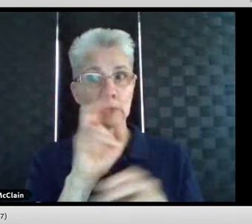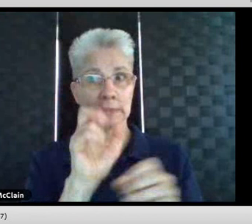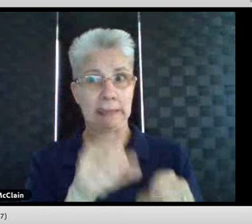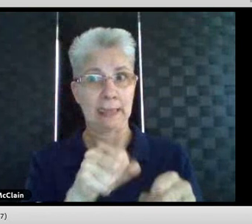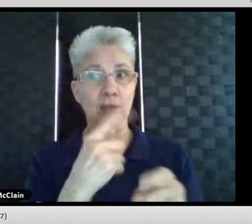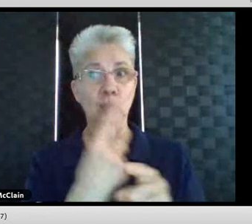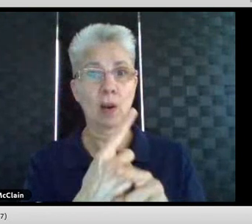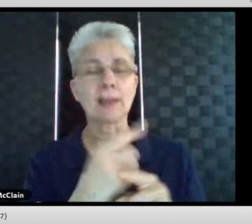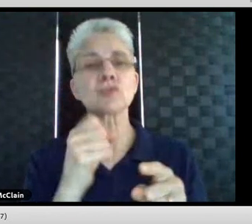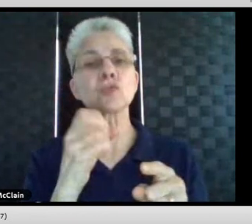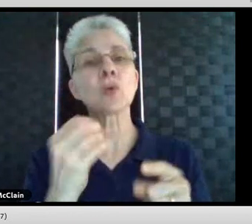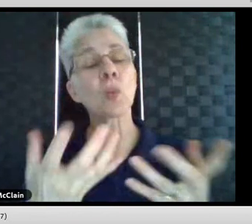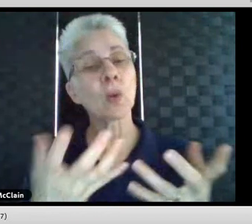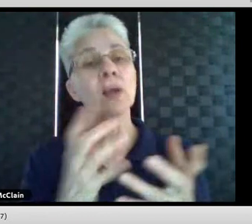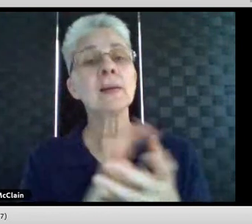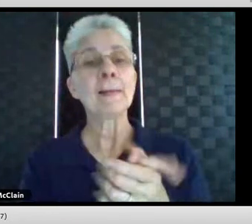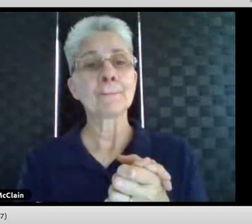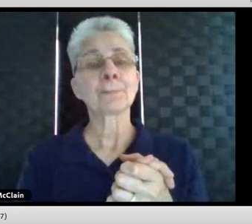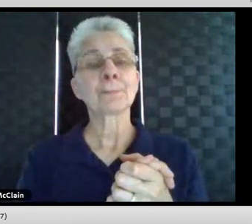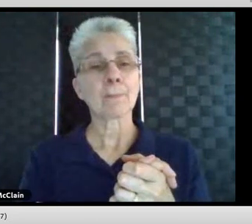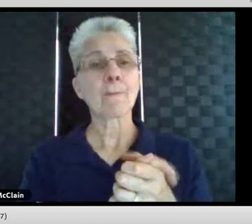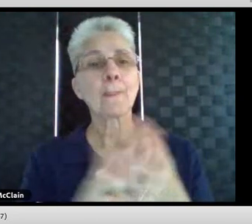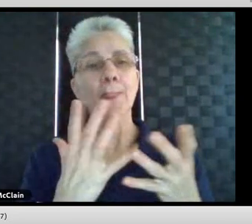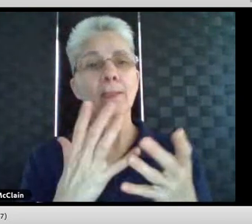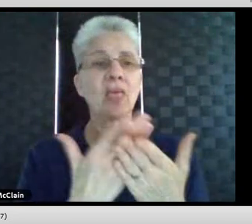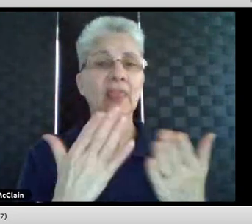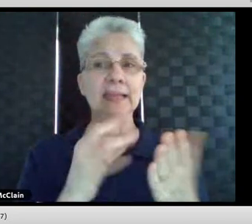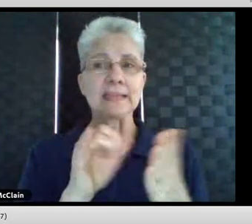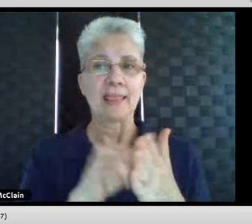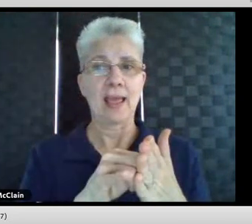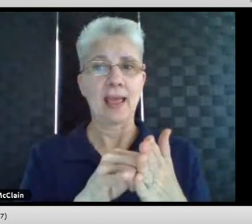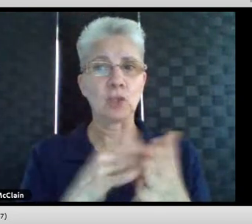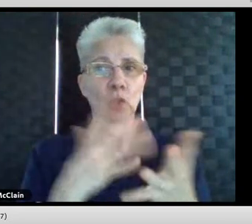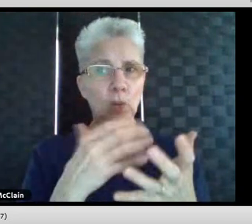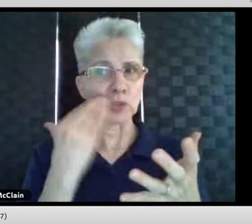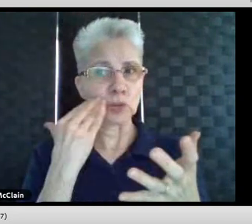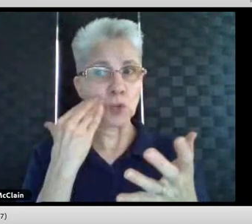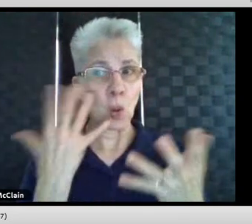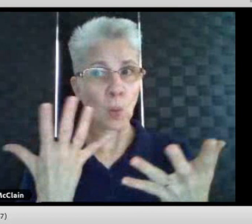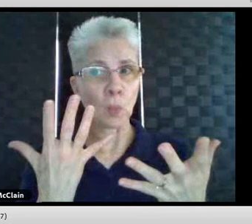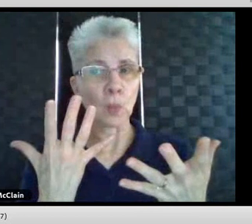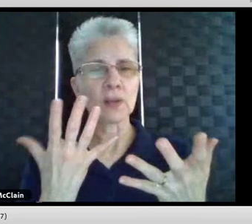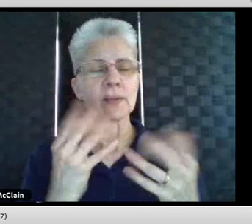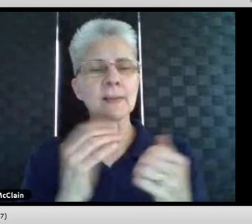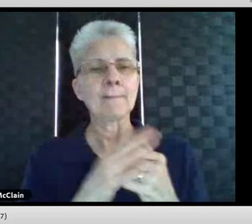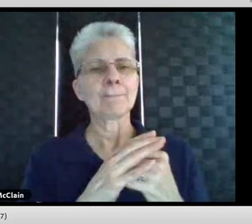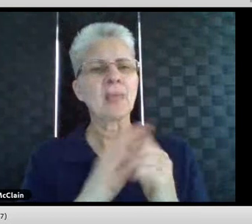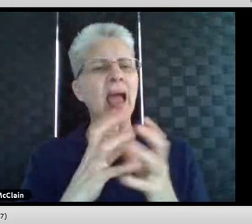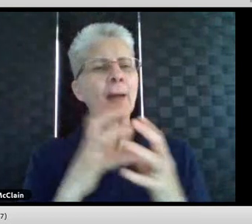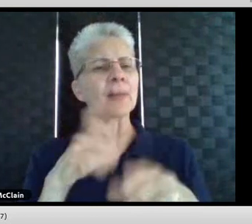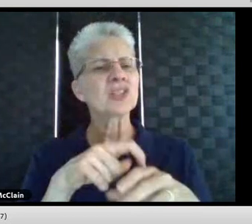And so the thing that you want to know is, you know, how much time they have.